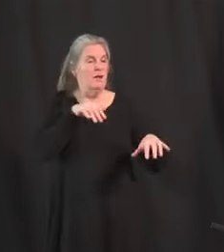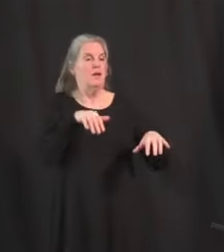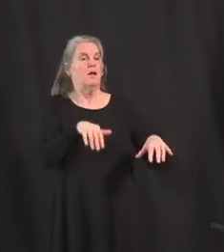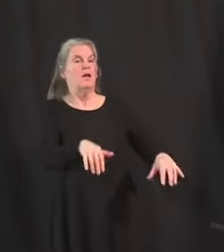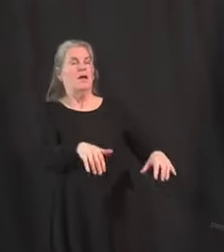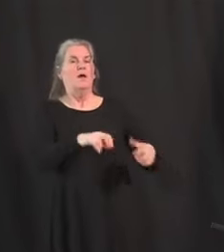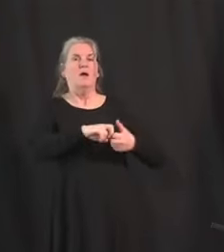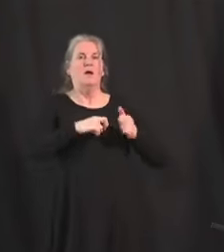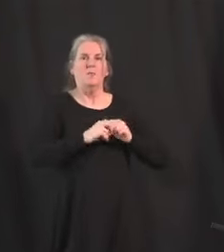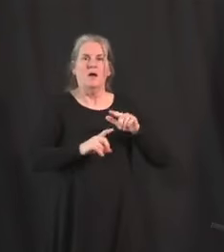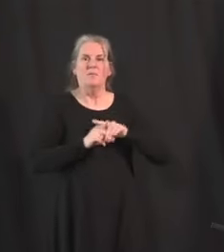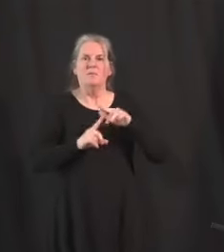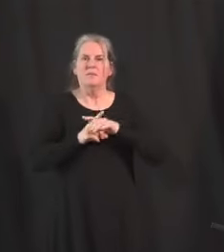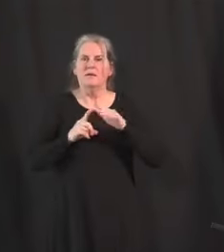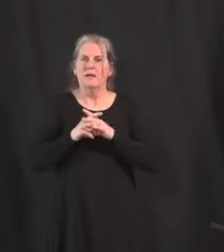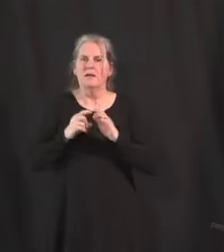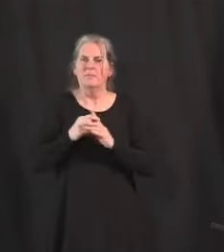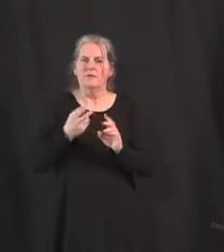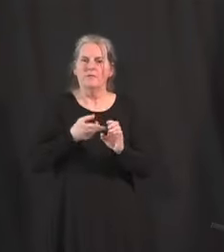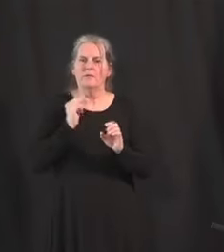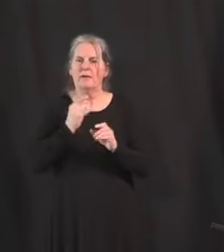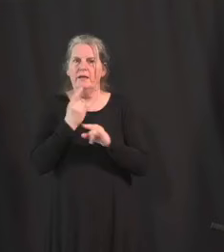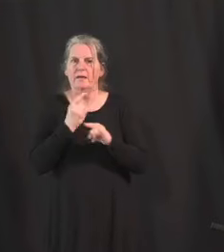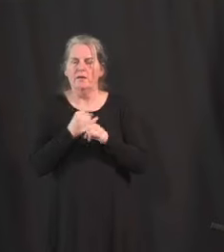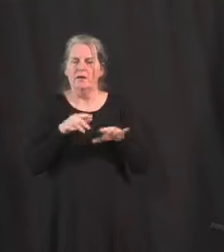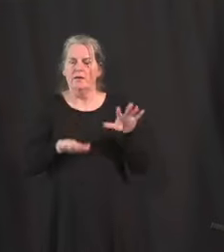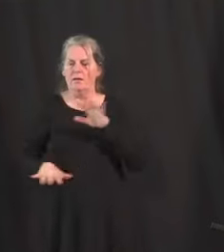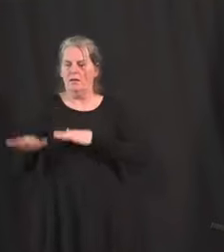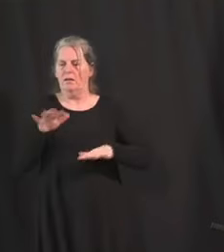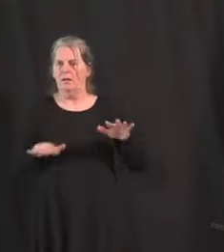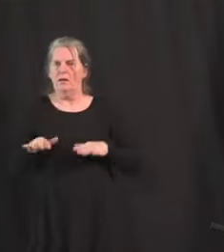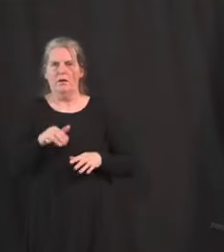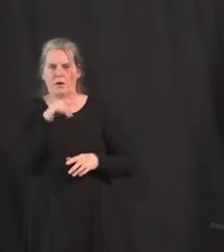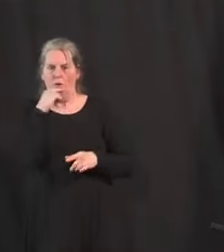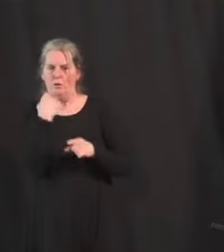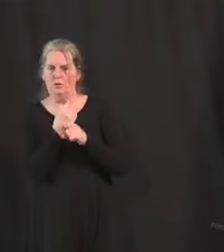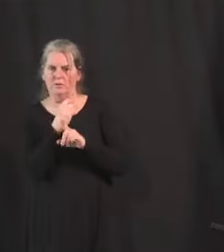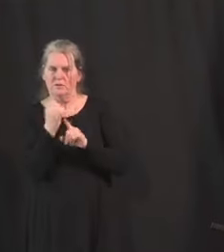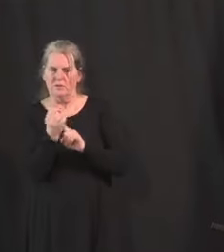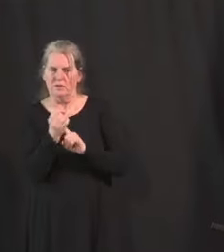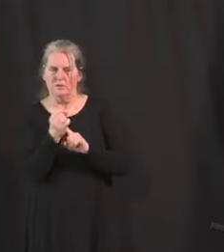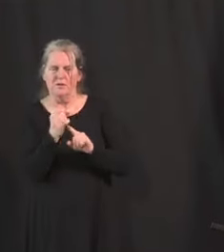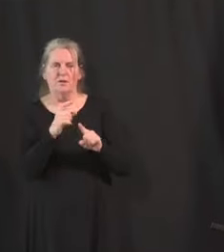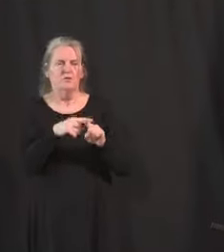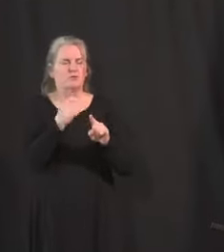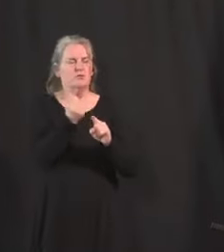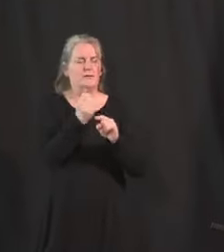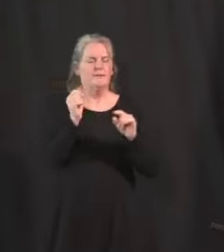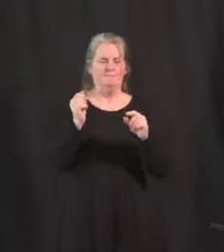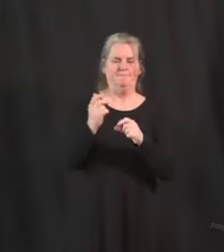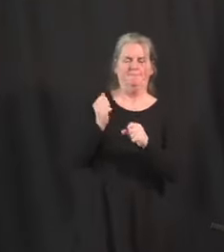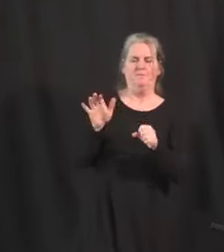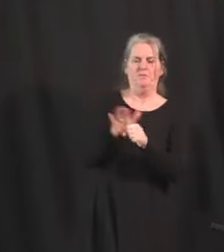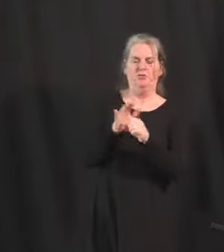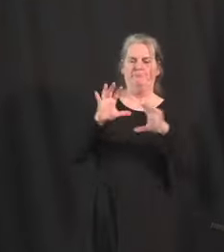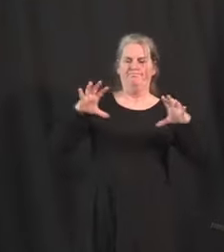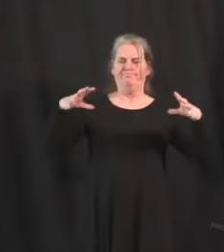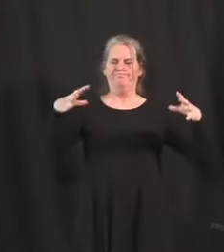SO WE ARE LOOKING AT TRYING TO TAKE A MORE GLOBAL HOLISTIC LOOK AT THE NEEDS OF CERTAIN VULNERABLE POPULATIONS INCLUDING